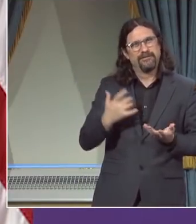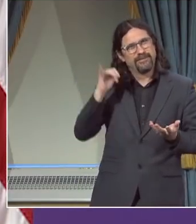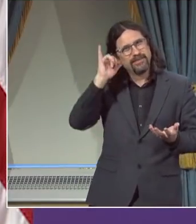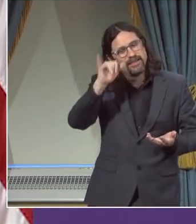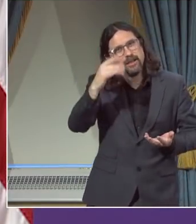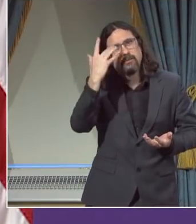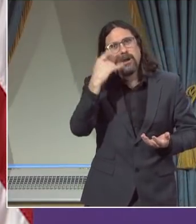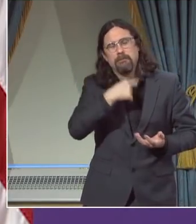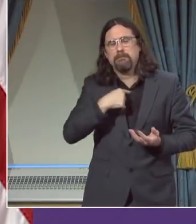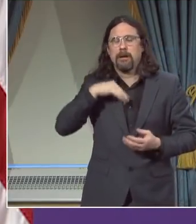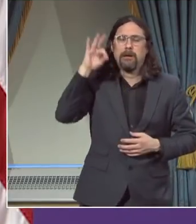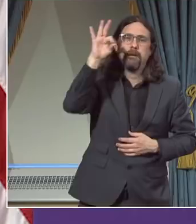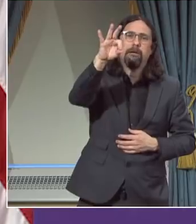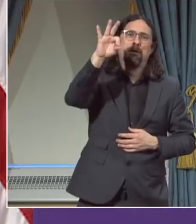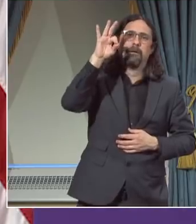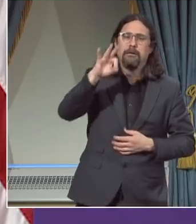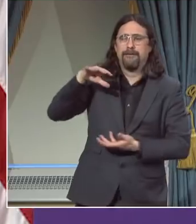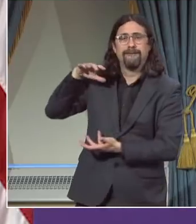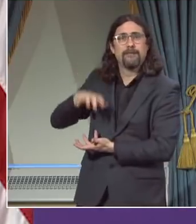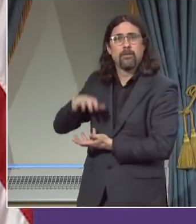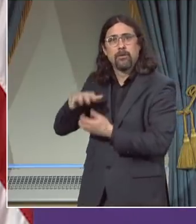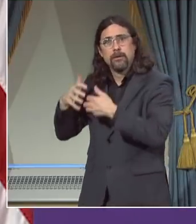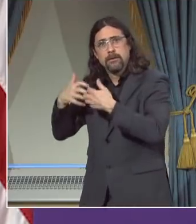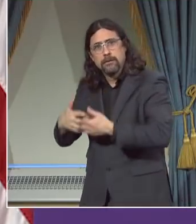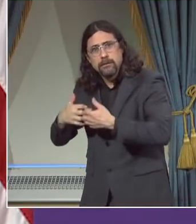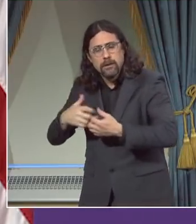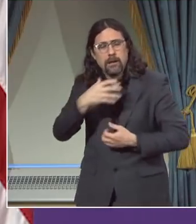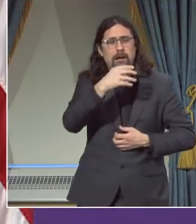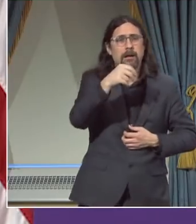NUBEMR OFPEOPLE